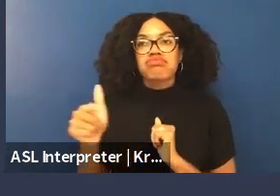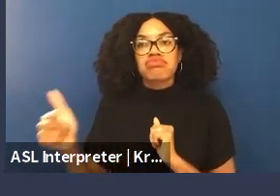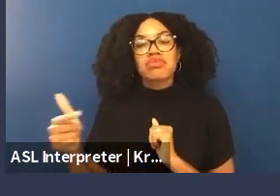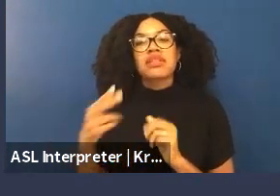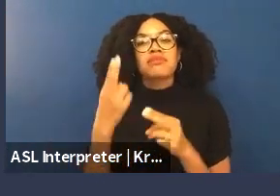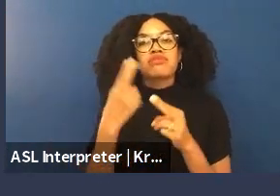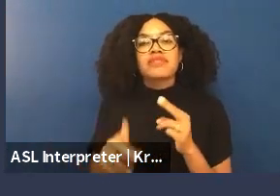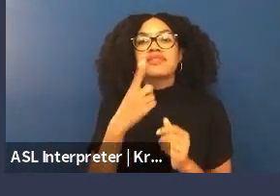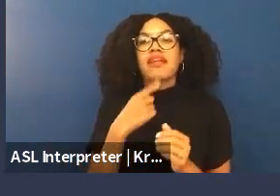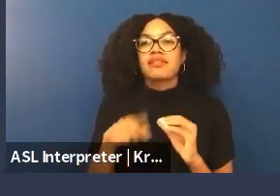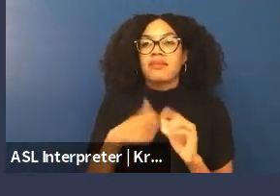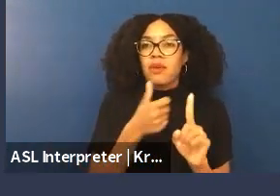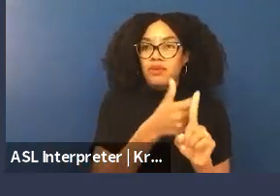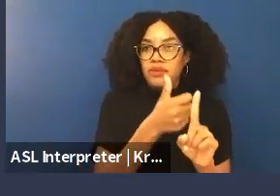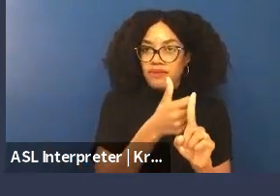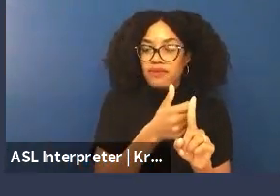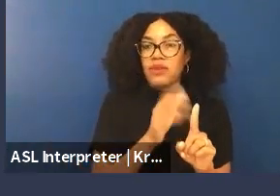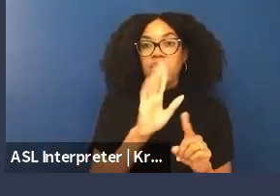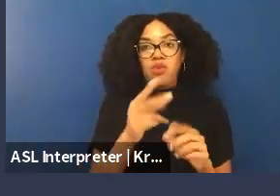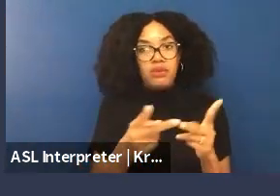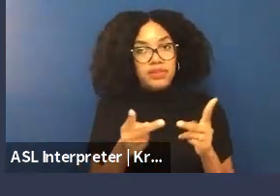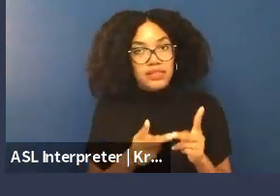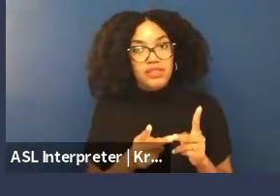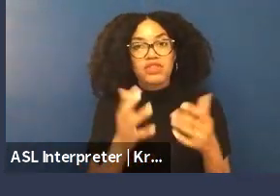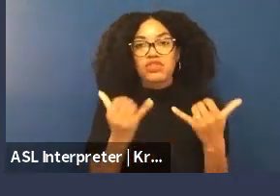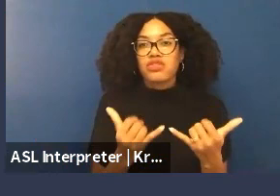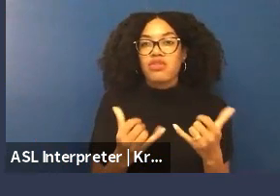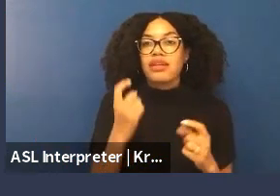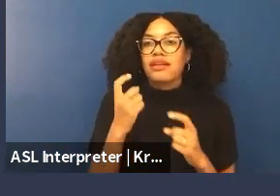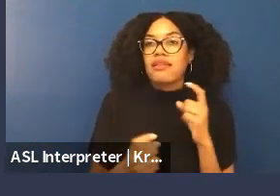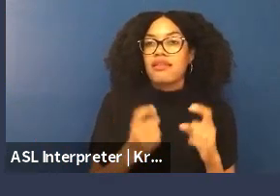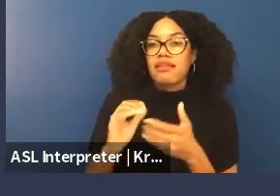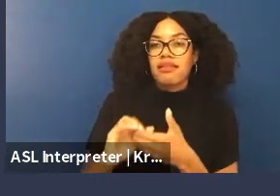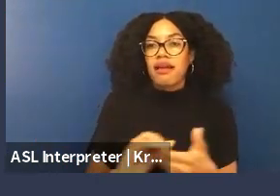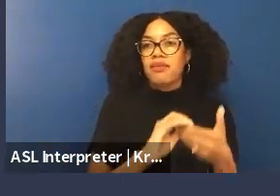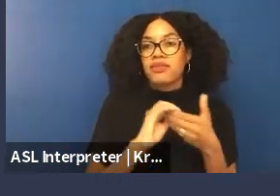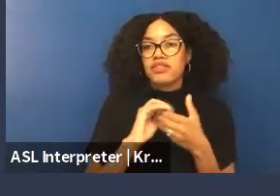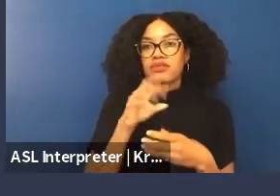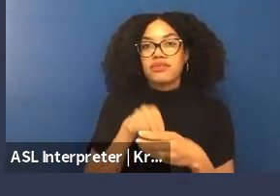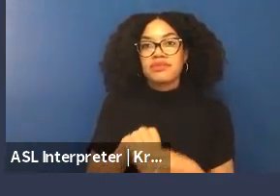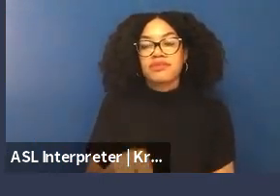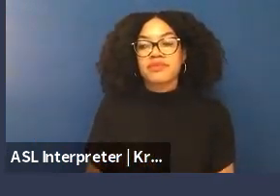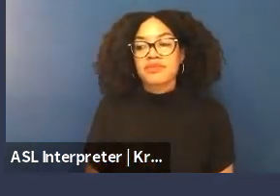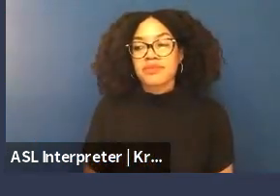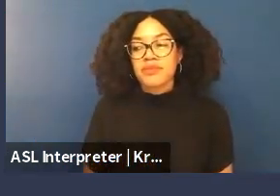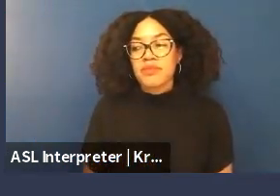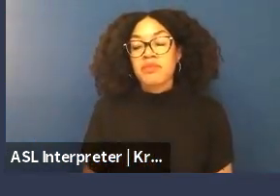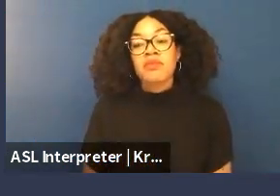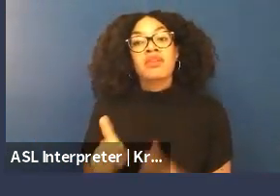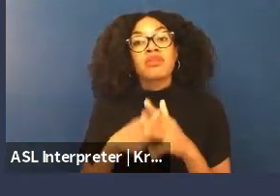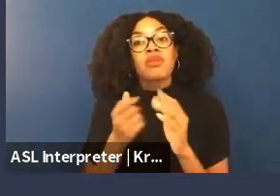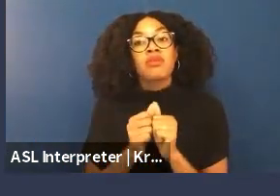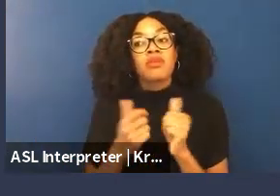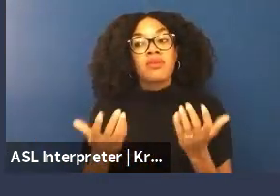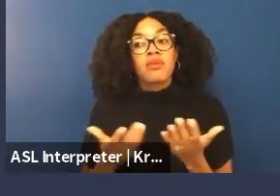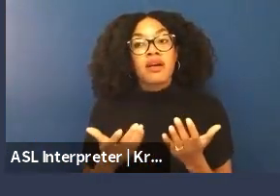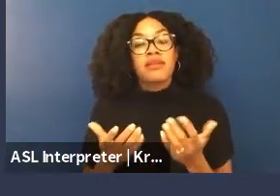your position, and your current collaboration. [Janine] So why don't we start with Lisa? Could